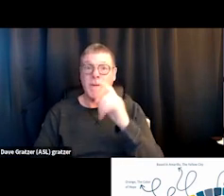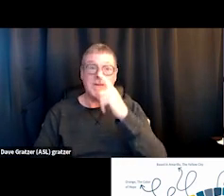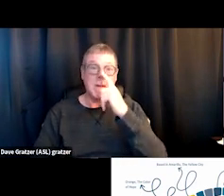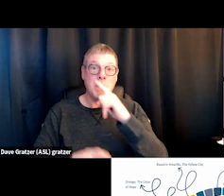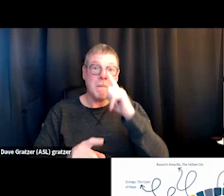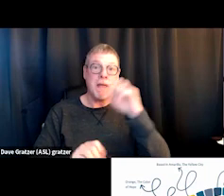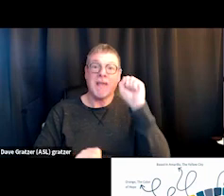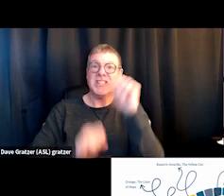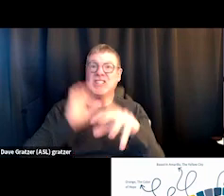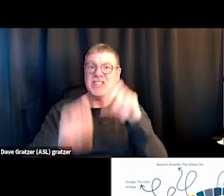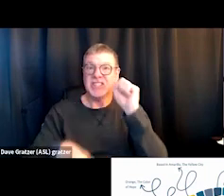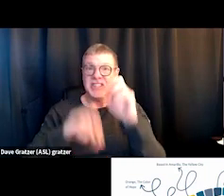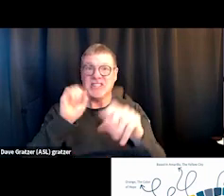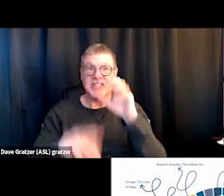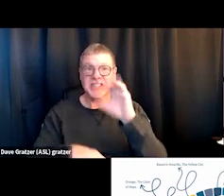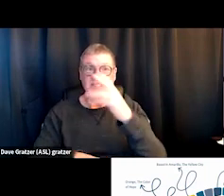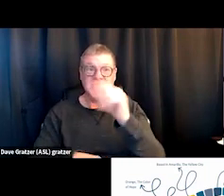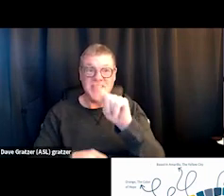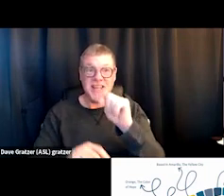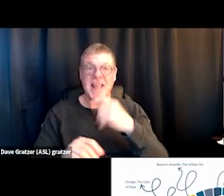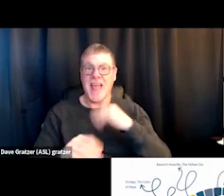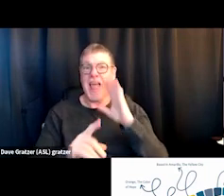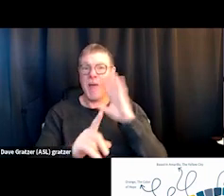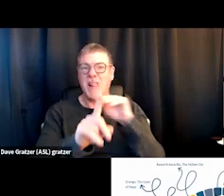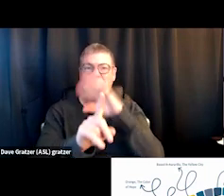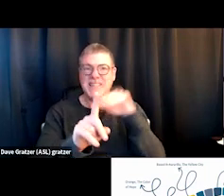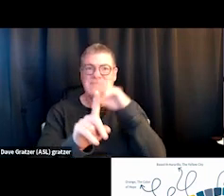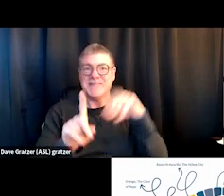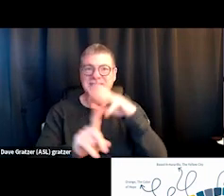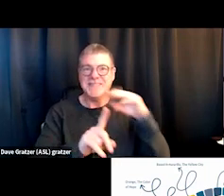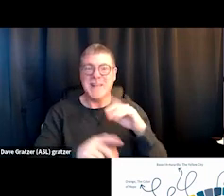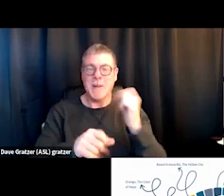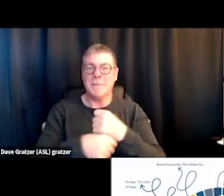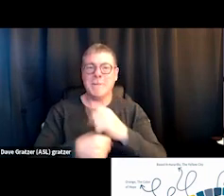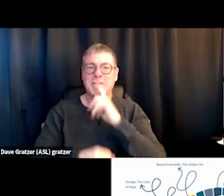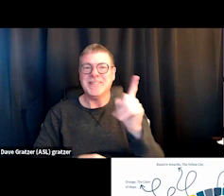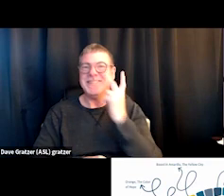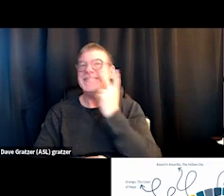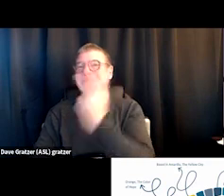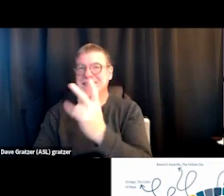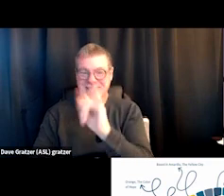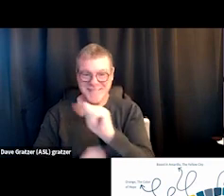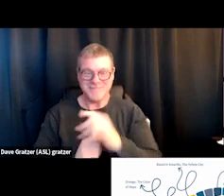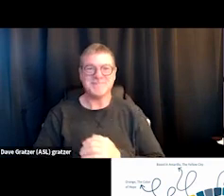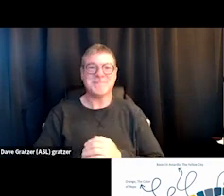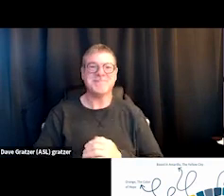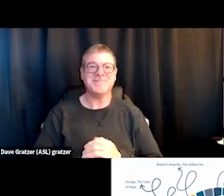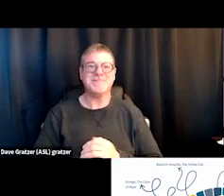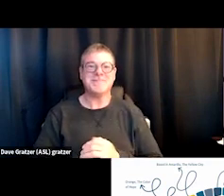in the chat harassing Mike, I would take screenshots and make sure that he sees them. So why don't we go to the next slide?